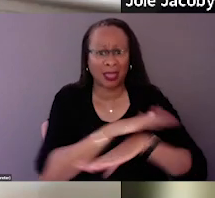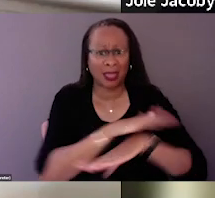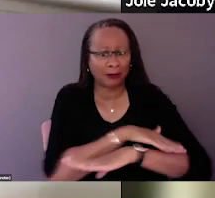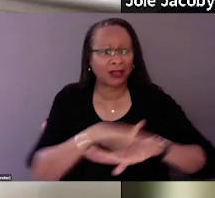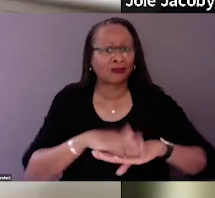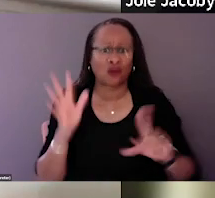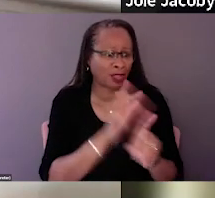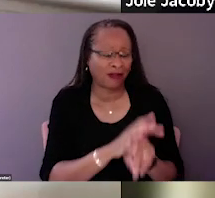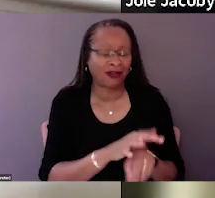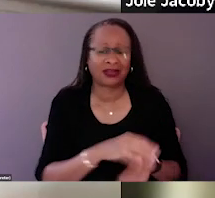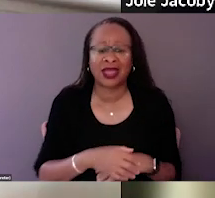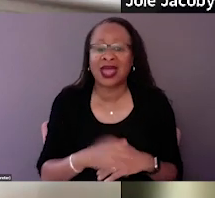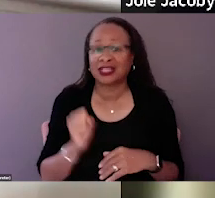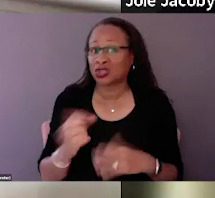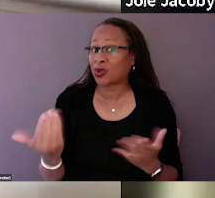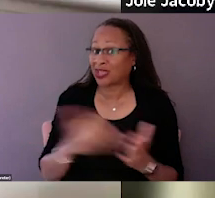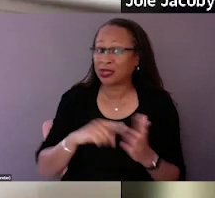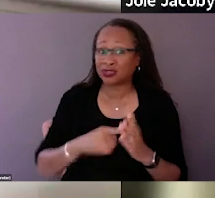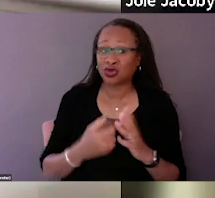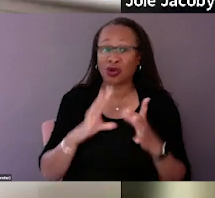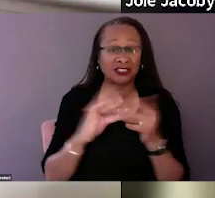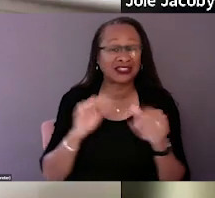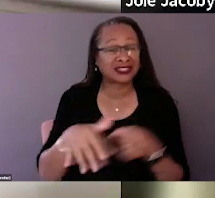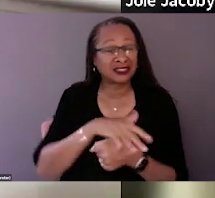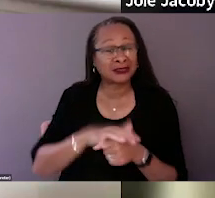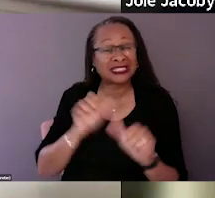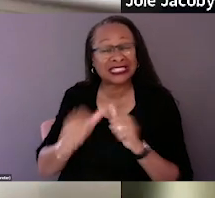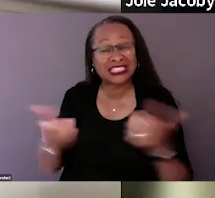that we can, again, start conversation. This is a space that still exists for us.